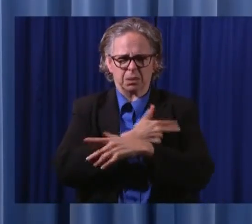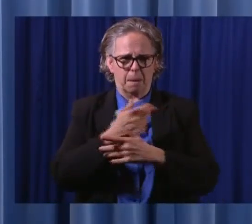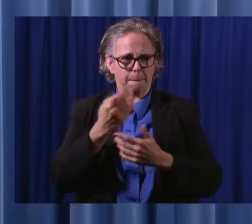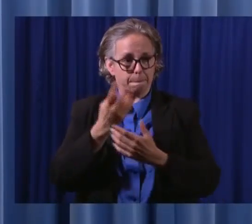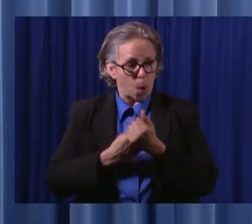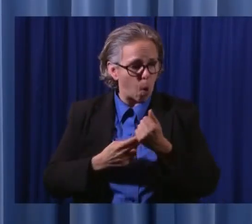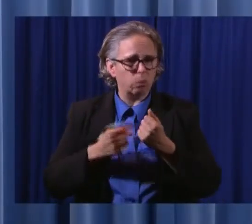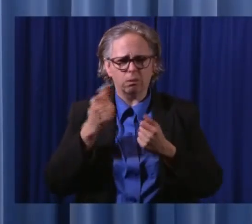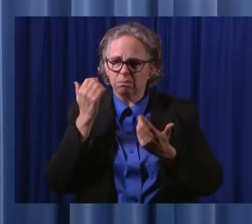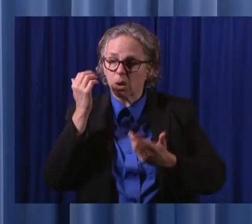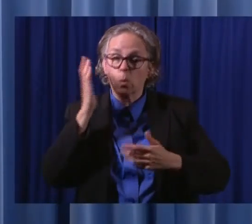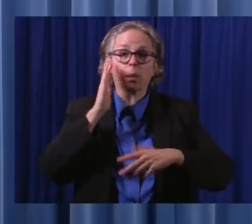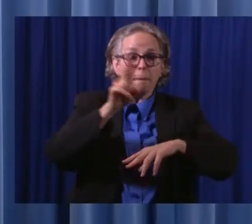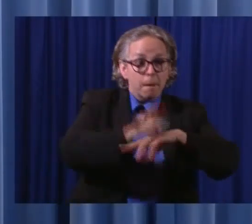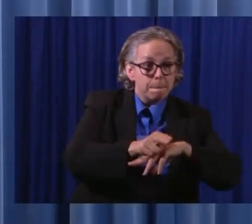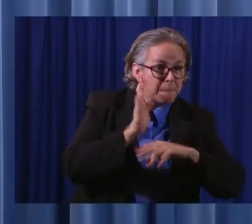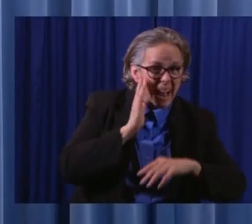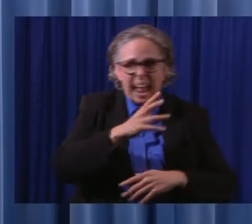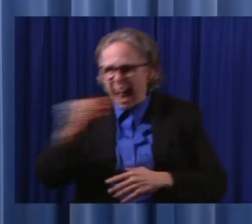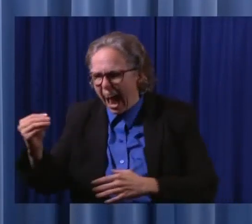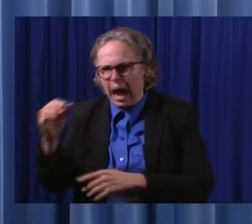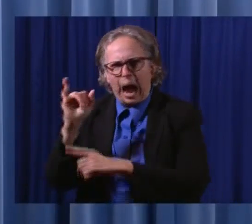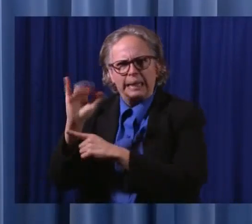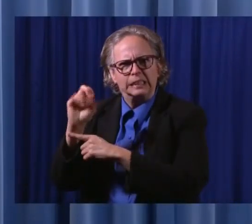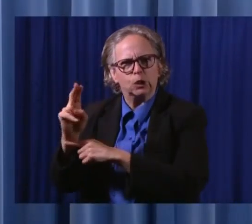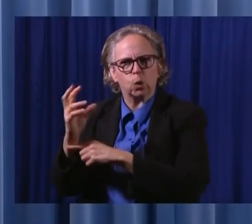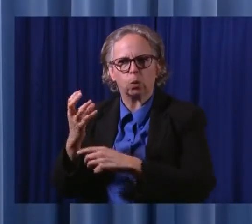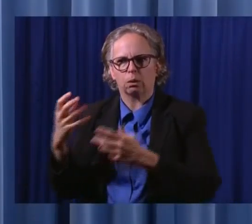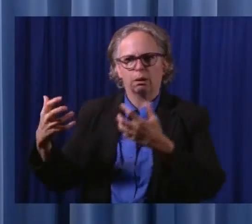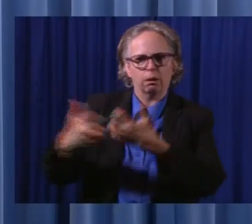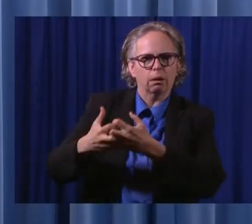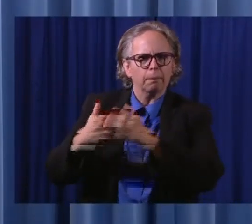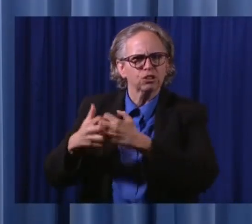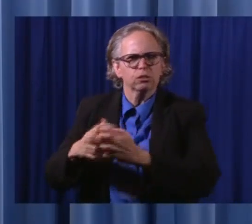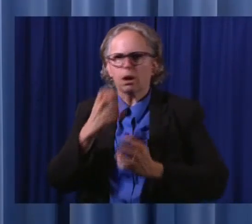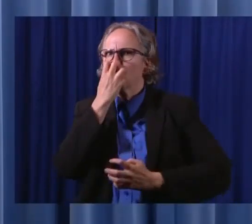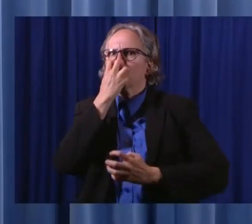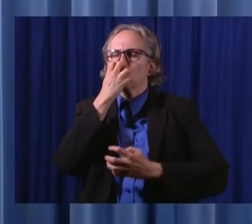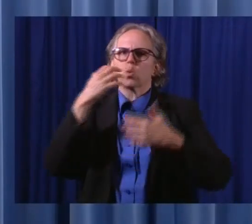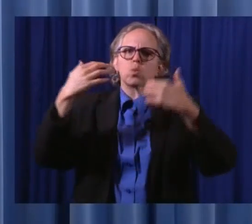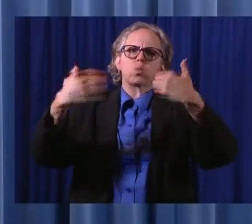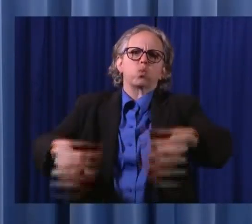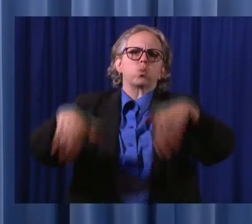TO HAVE LEVELED OFF IN THE DAYTON CINCINNATI AREA COVERS A RECENT INCREASE IN HOSPITAL UTILIZATION THAT DOES INCLUDE STANDARD BEDS AS WELL AS ICU